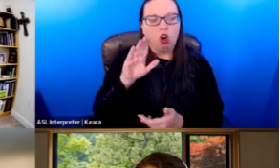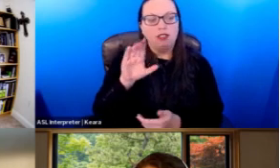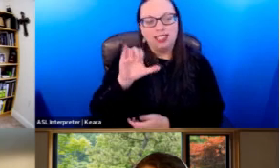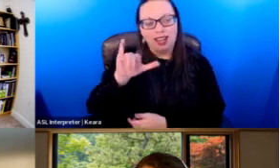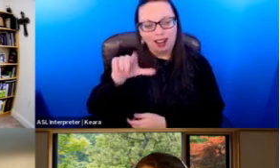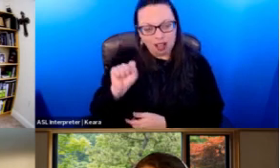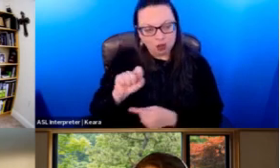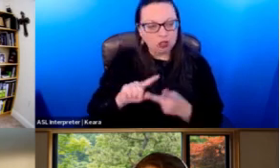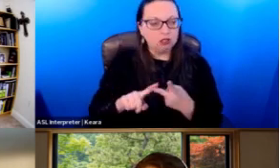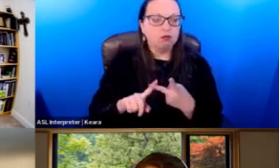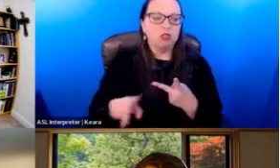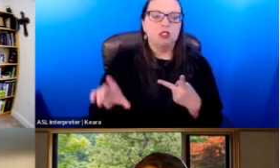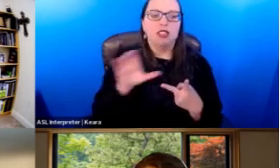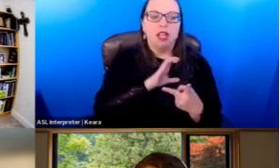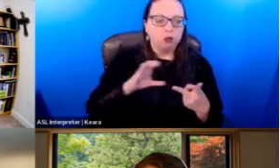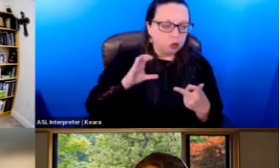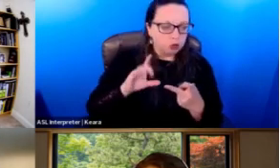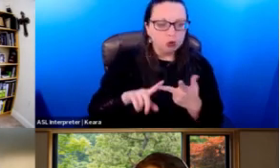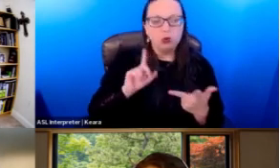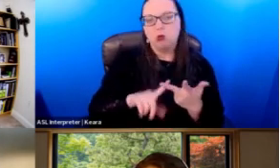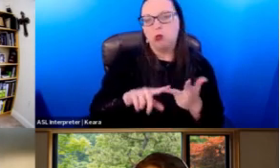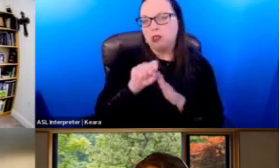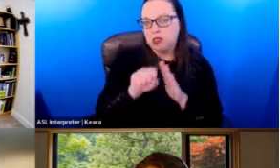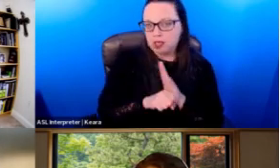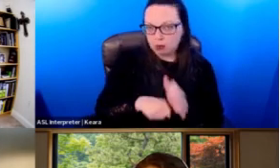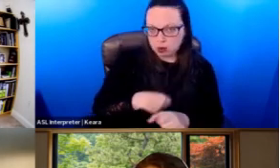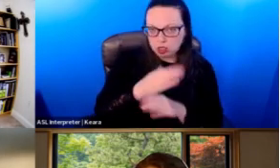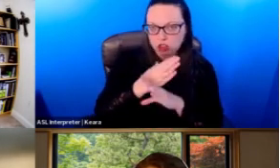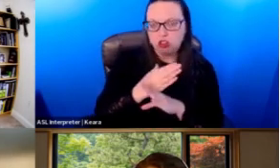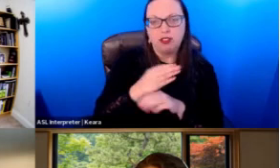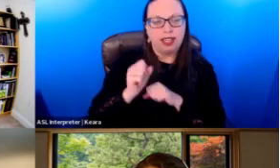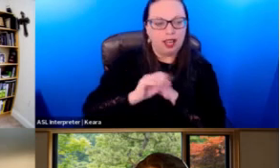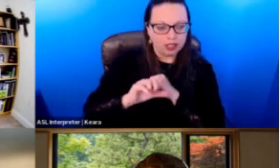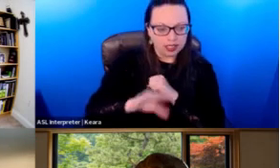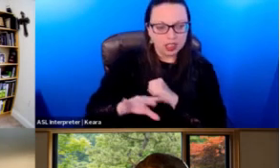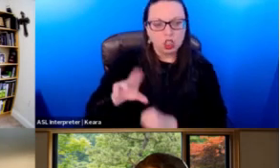significance, community collaborations for employments. And there are seven of those